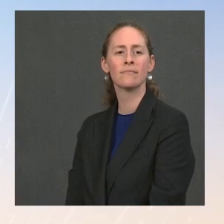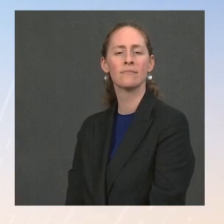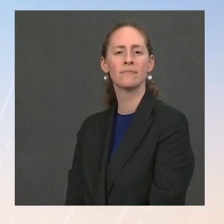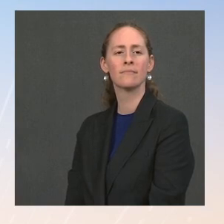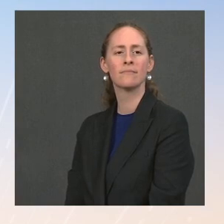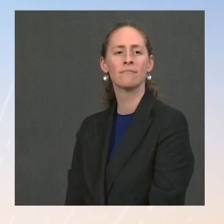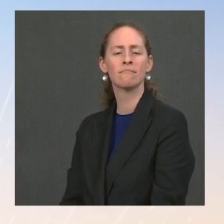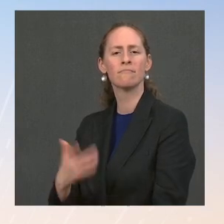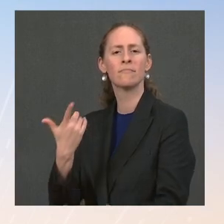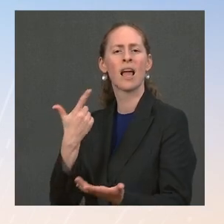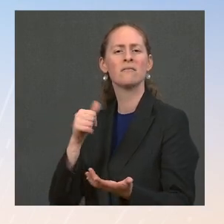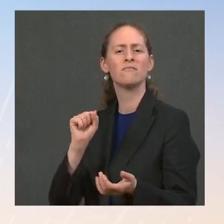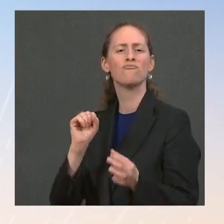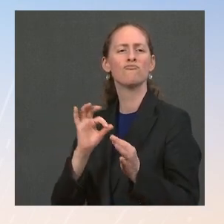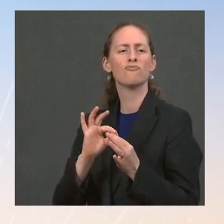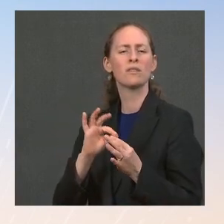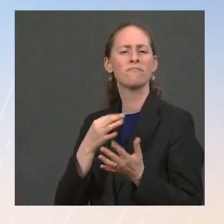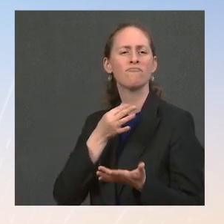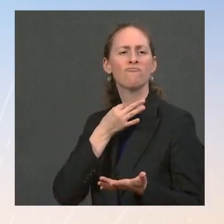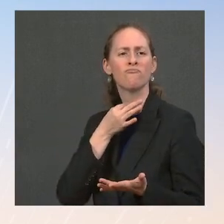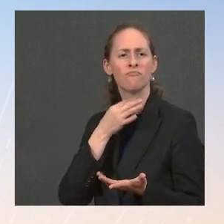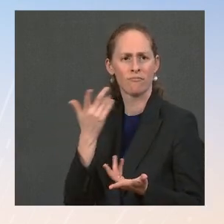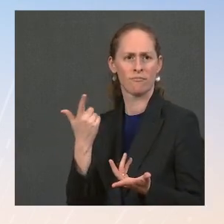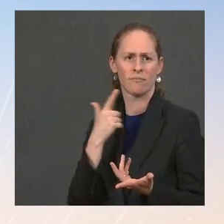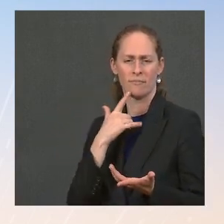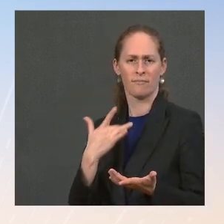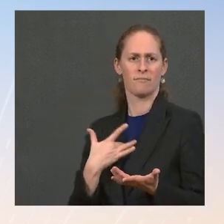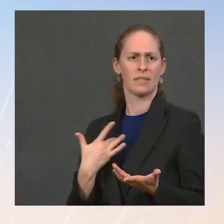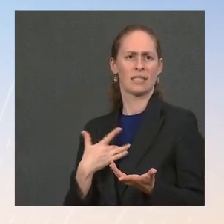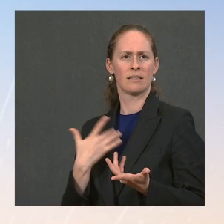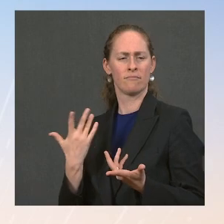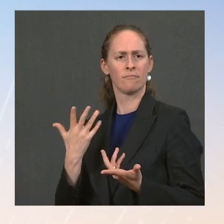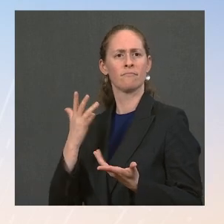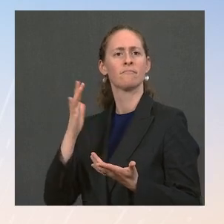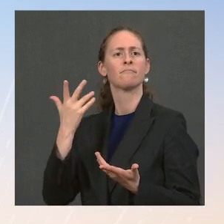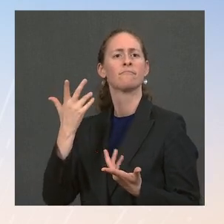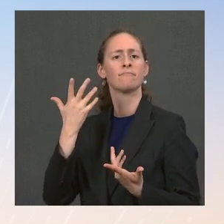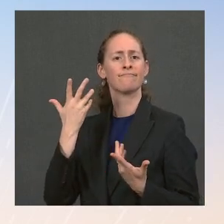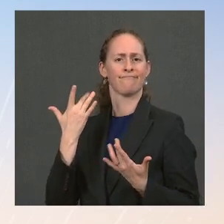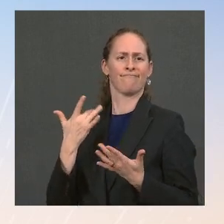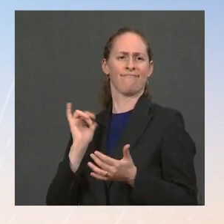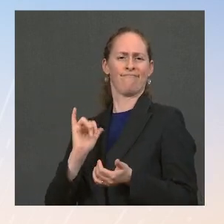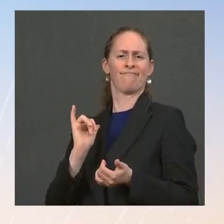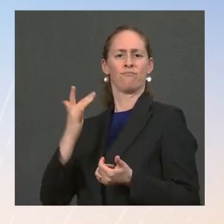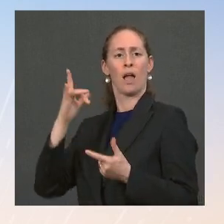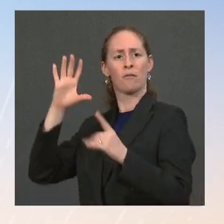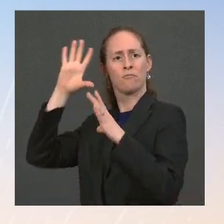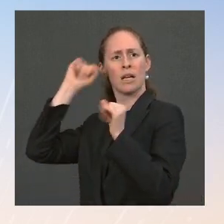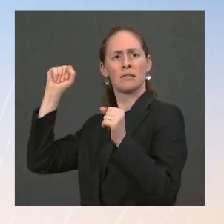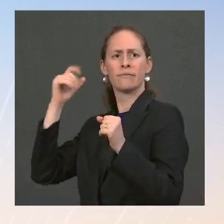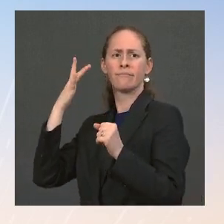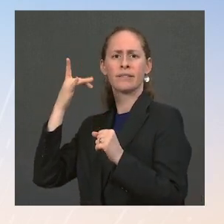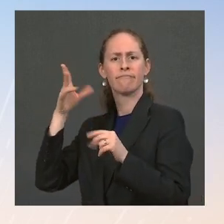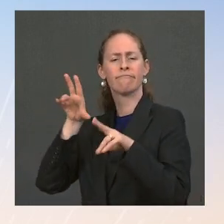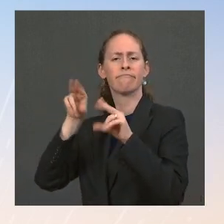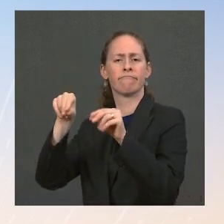to the administration's policies that ban fossil fuels. For example, a pause on federal leasing on land and water.